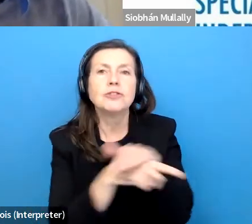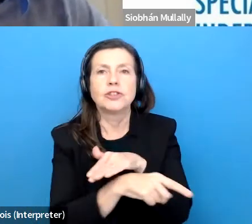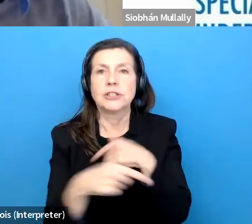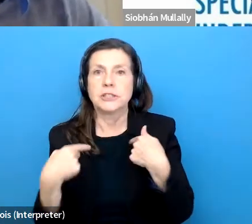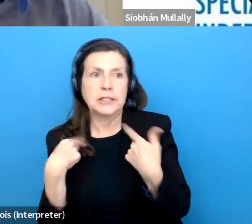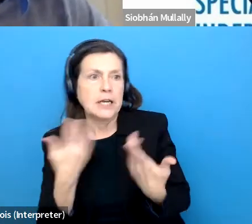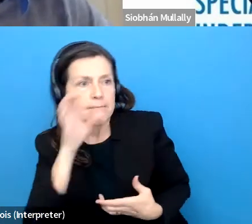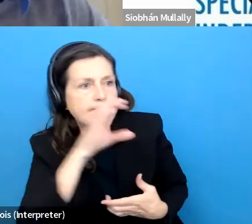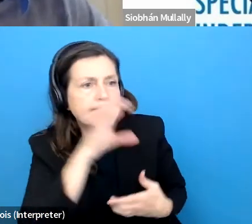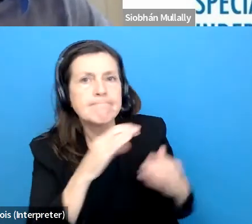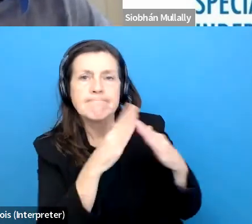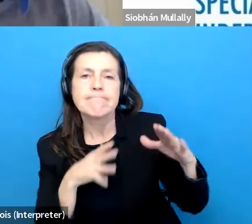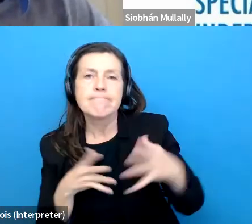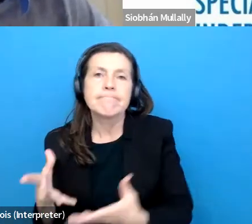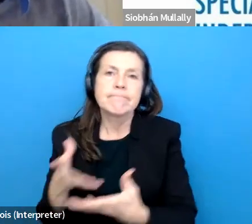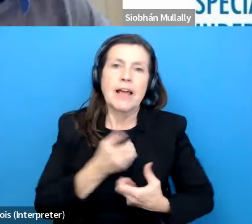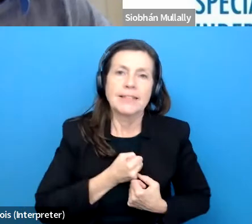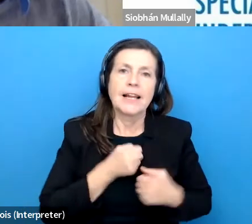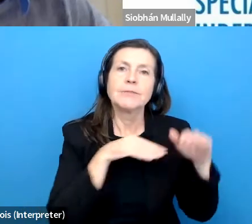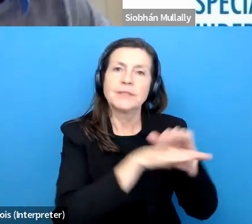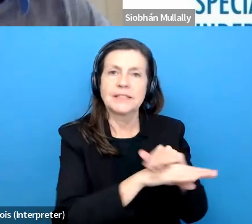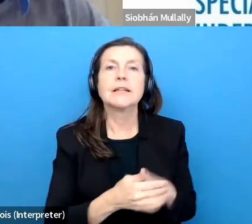who are trafficked persons so all of this intersects